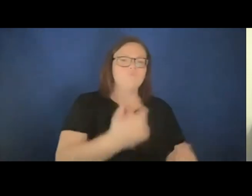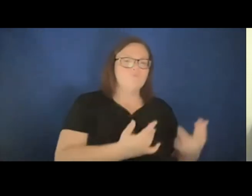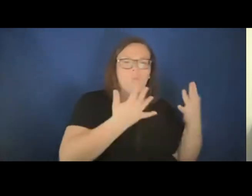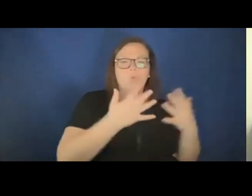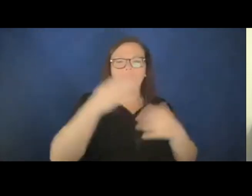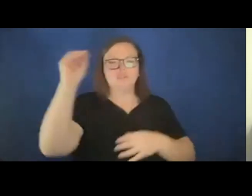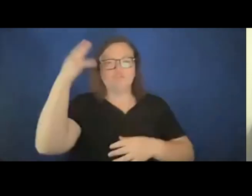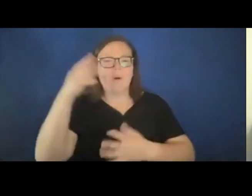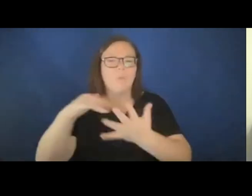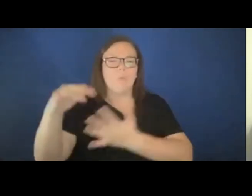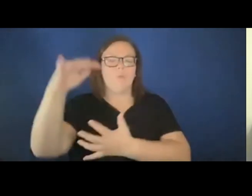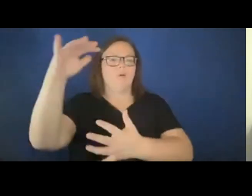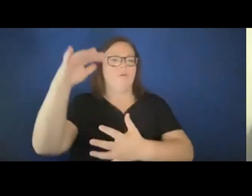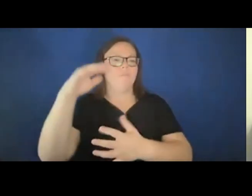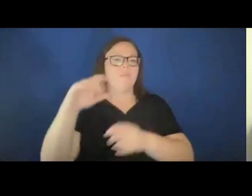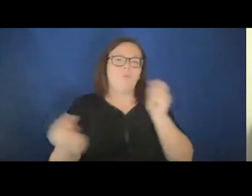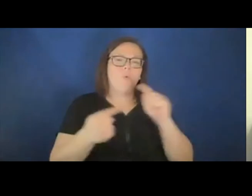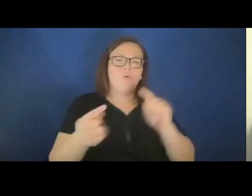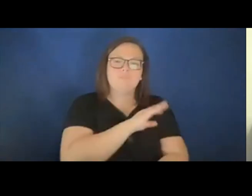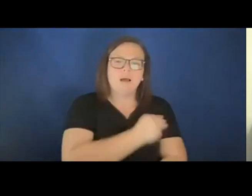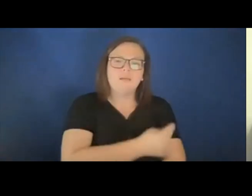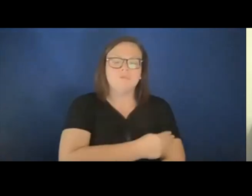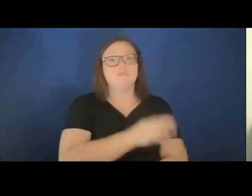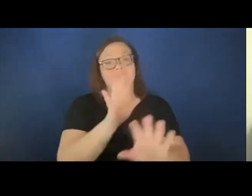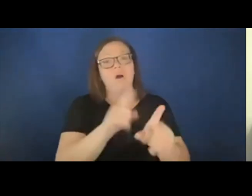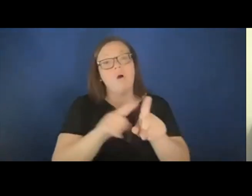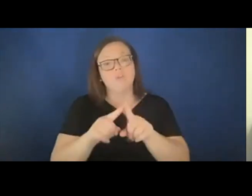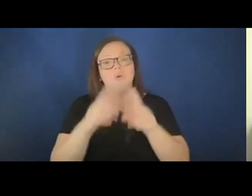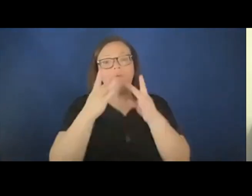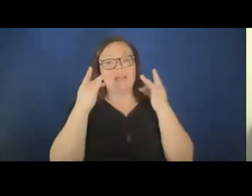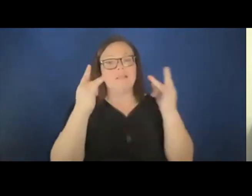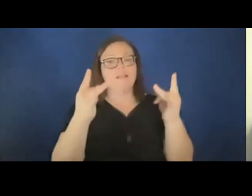and soreness coiled in my muscles, not to mention the delicious thrill of a crush’s